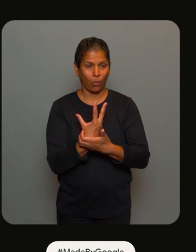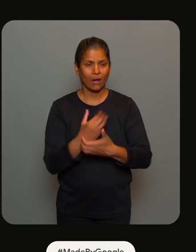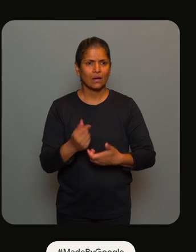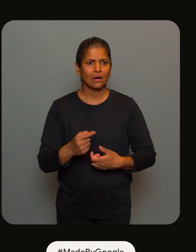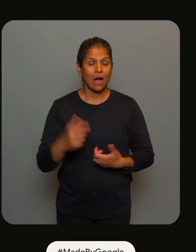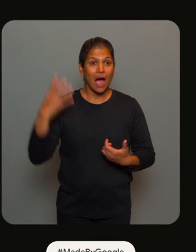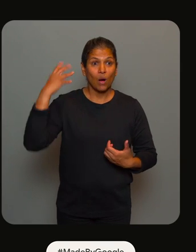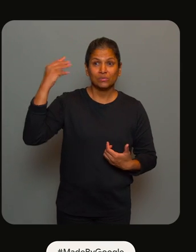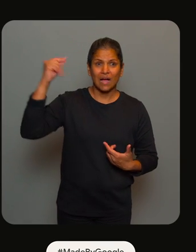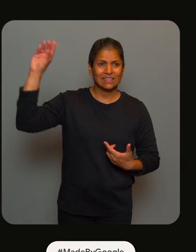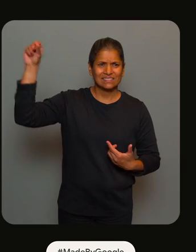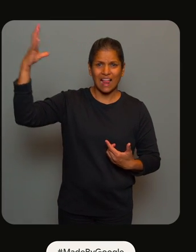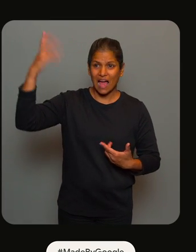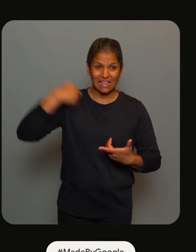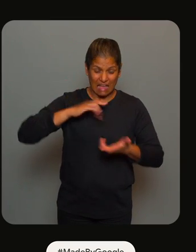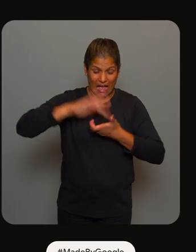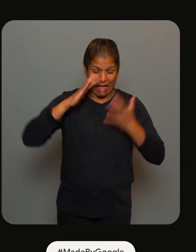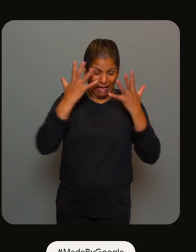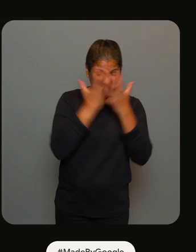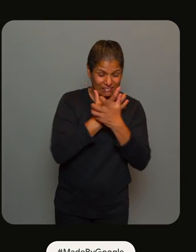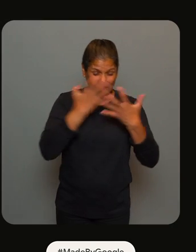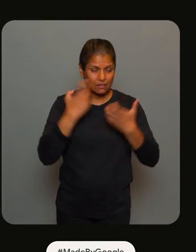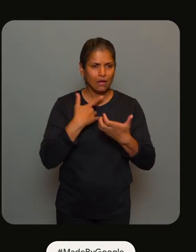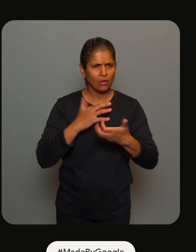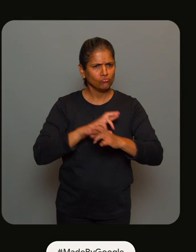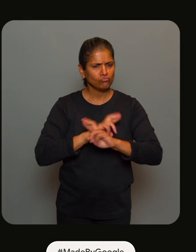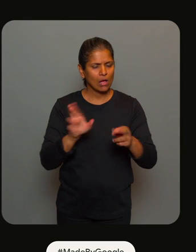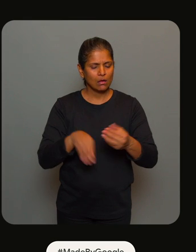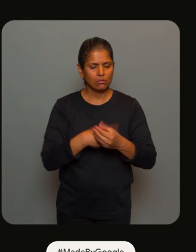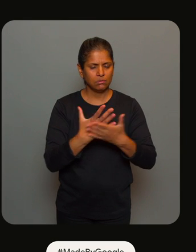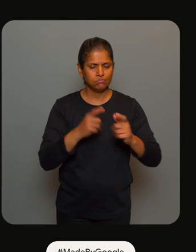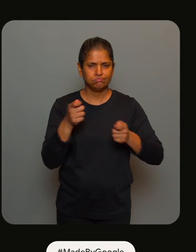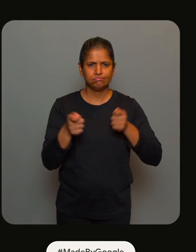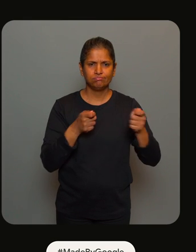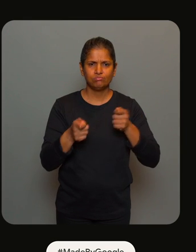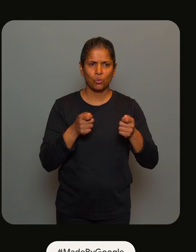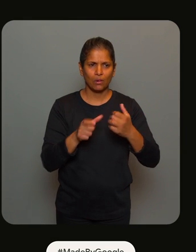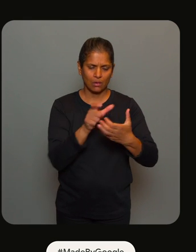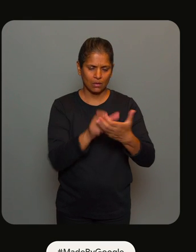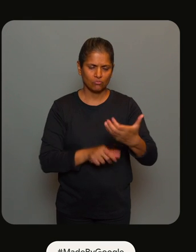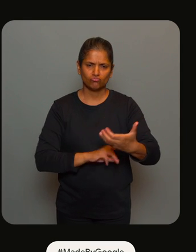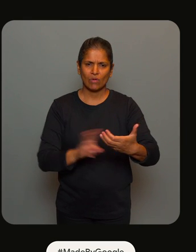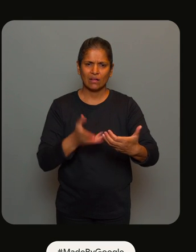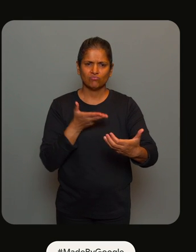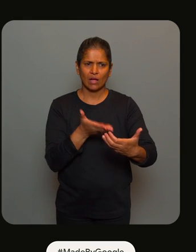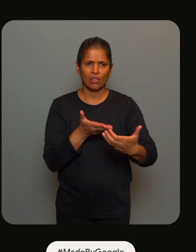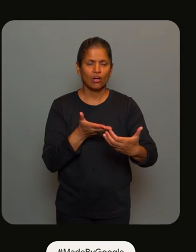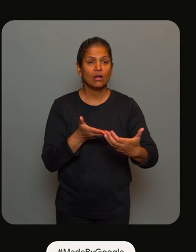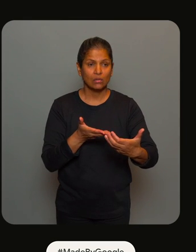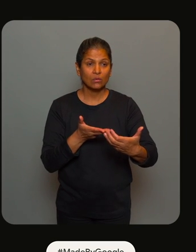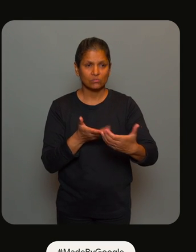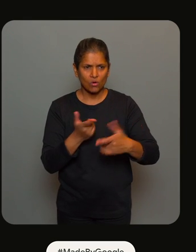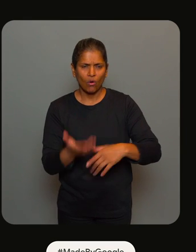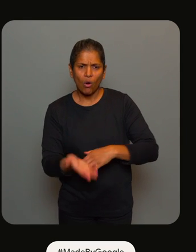outdoor visibility during the day. Pixel 7 also includes a great all-day battery, with up to 72